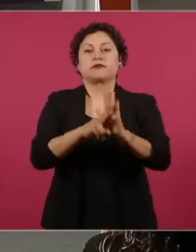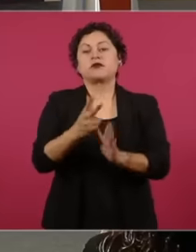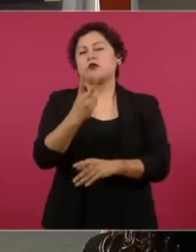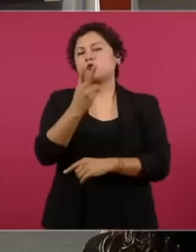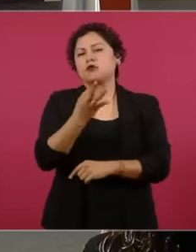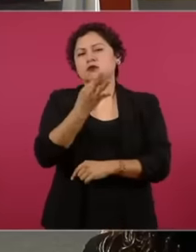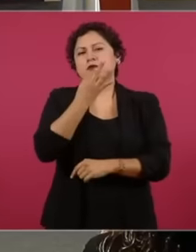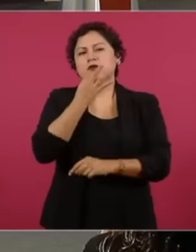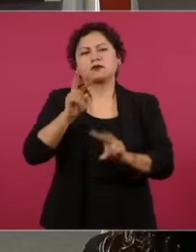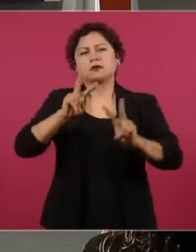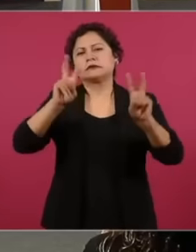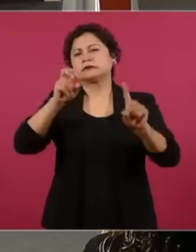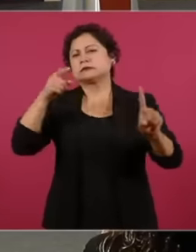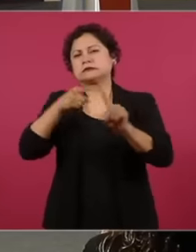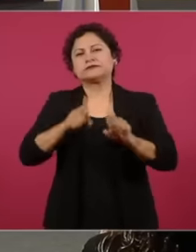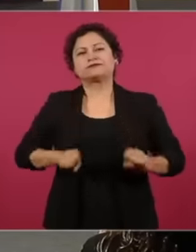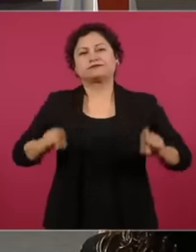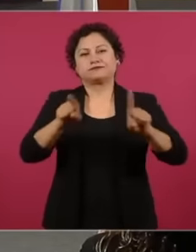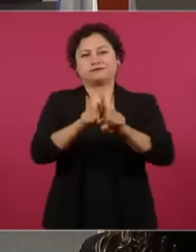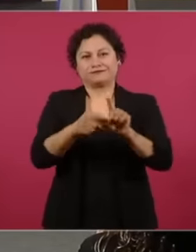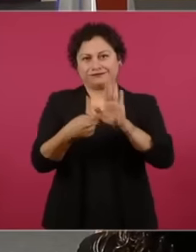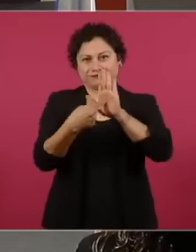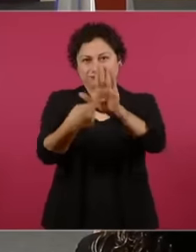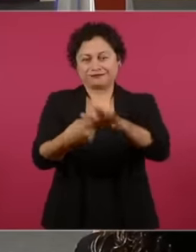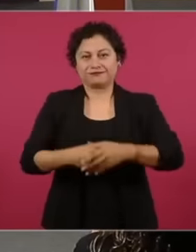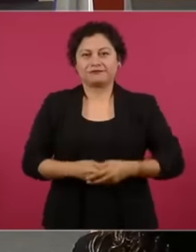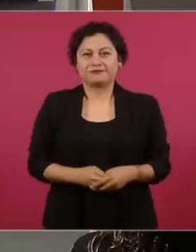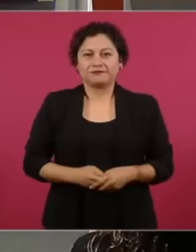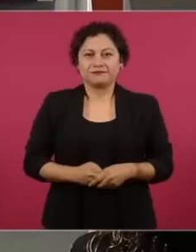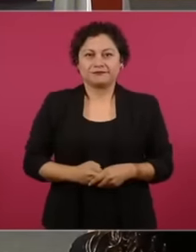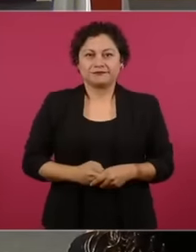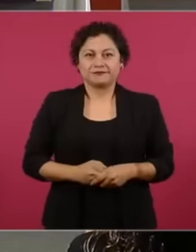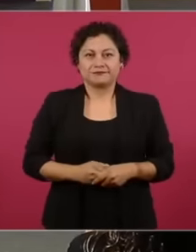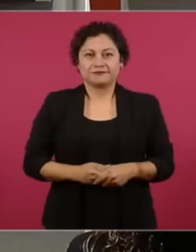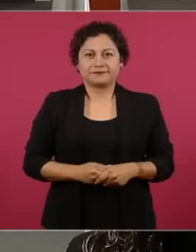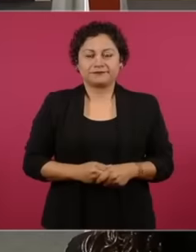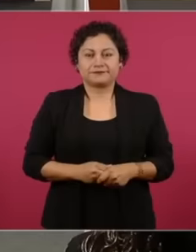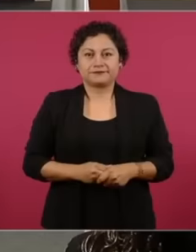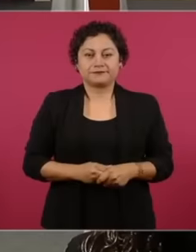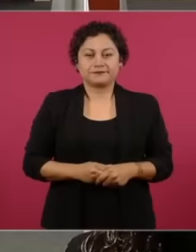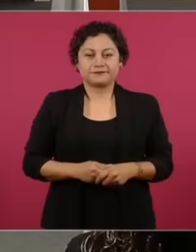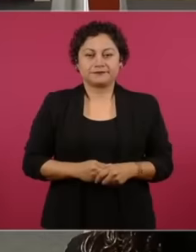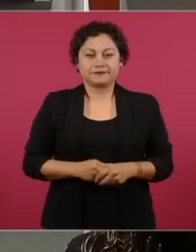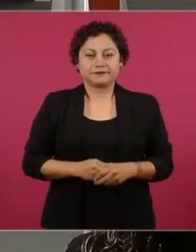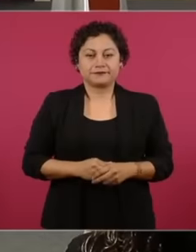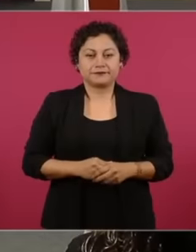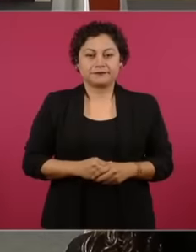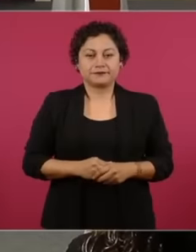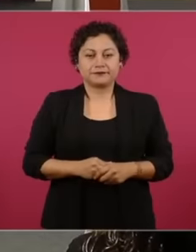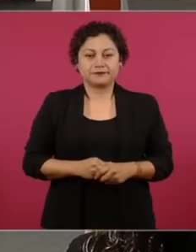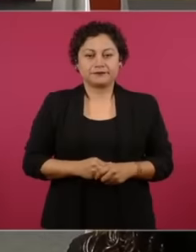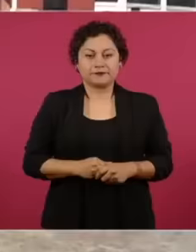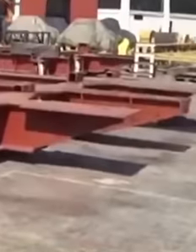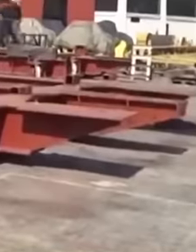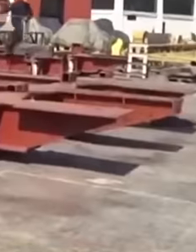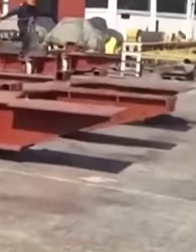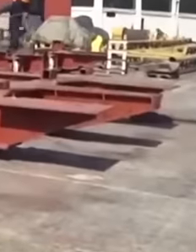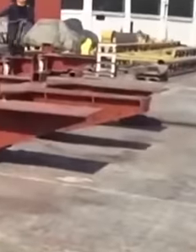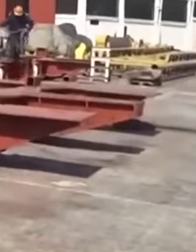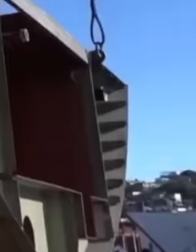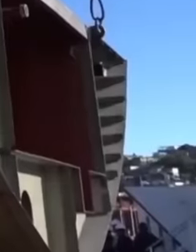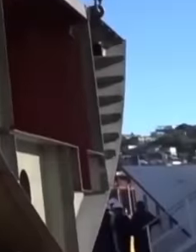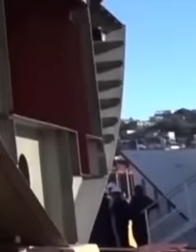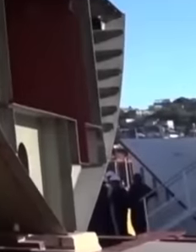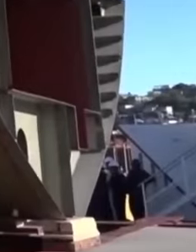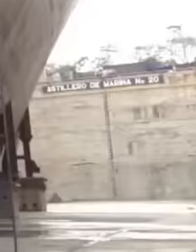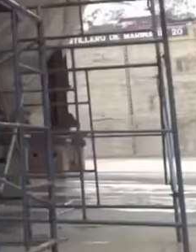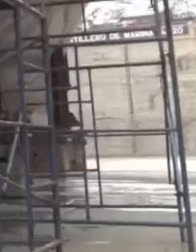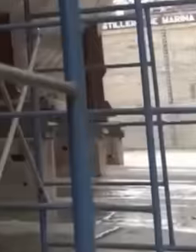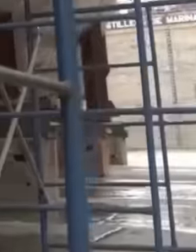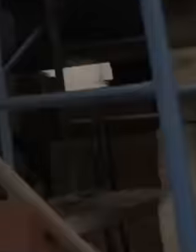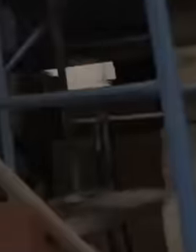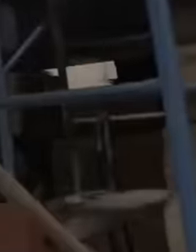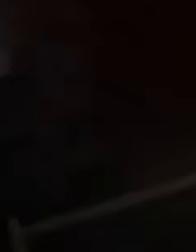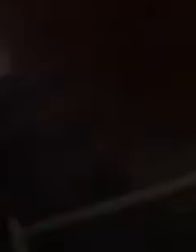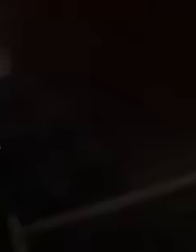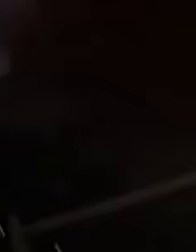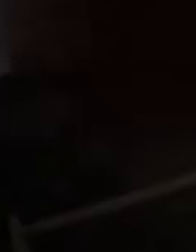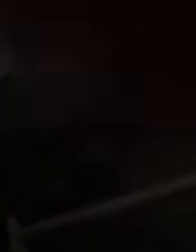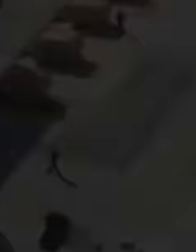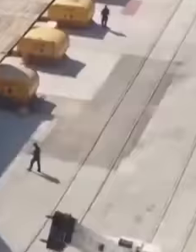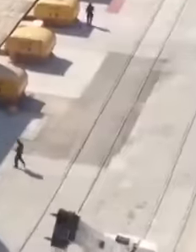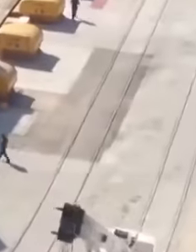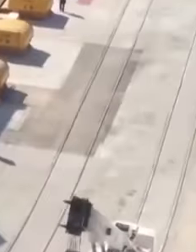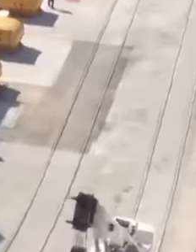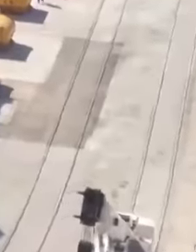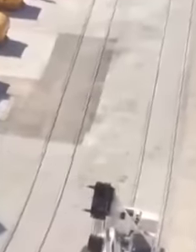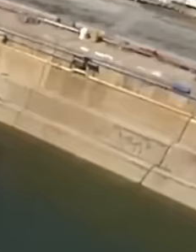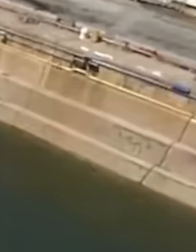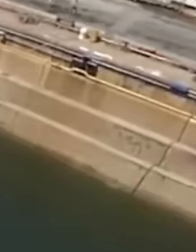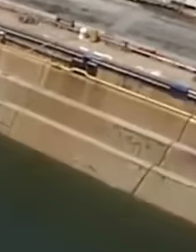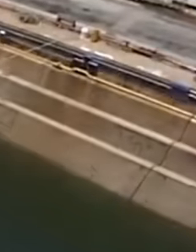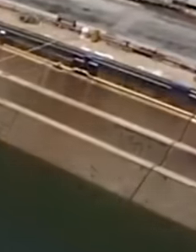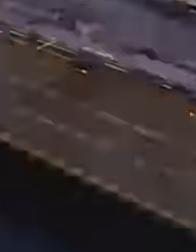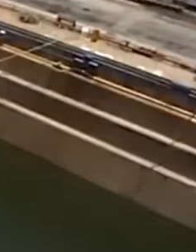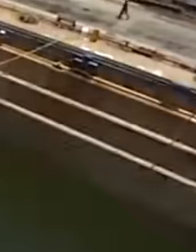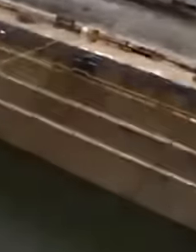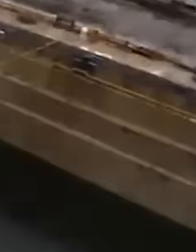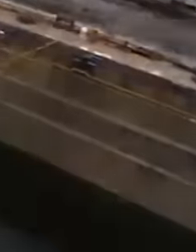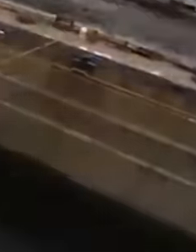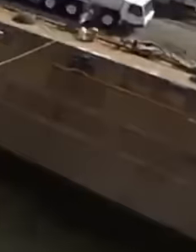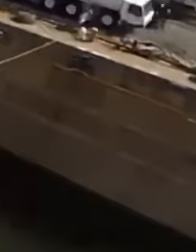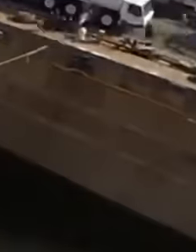naval construction is. Here the construction of what has been the